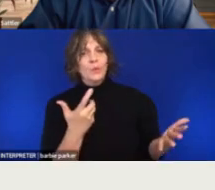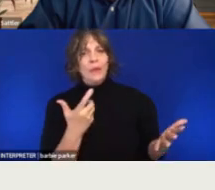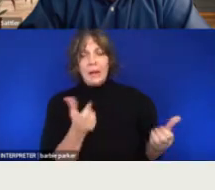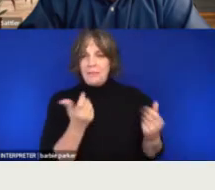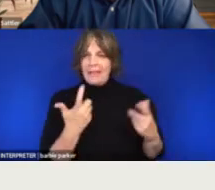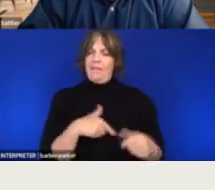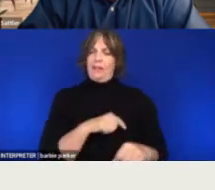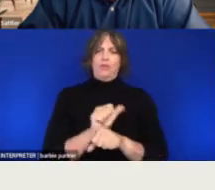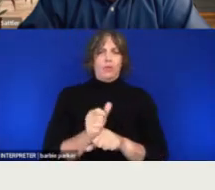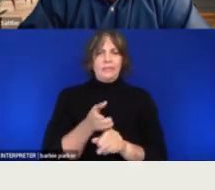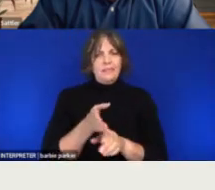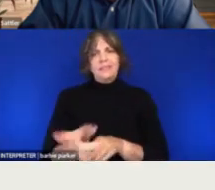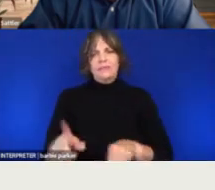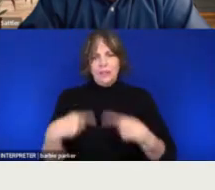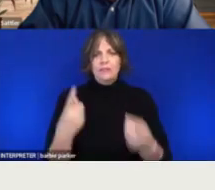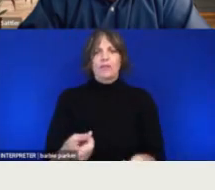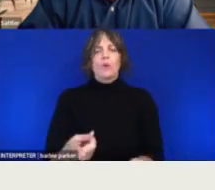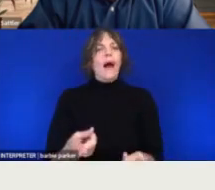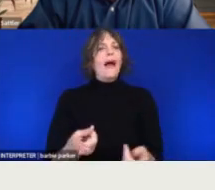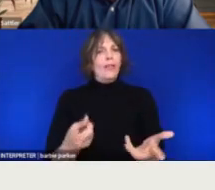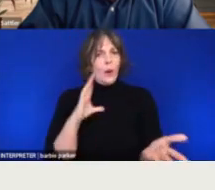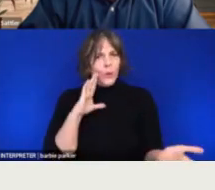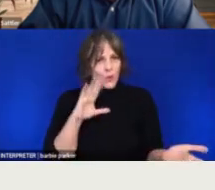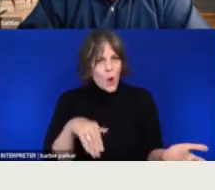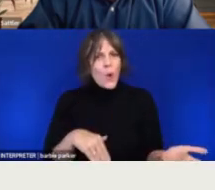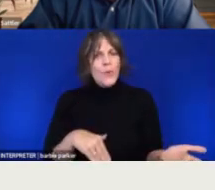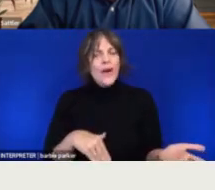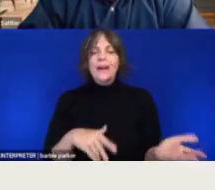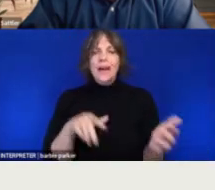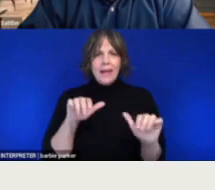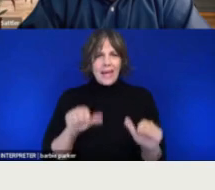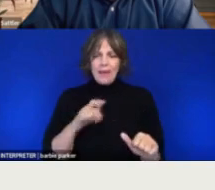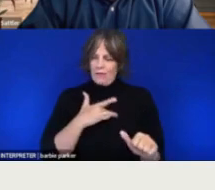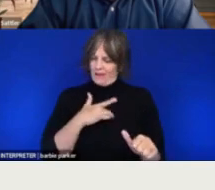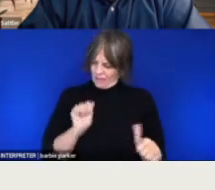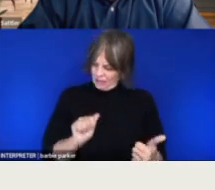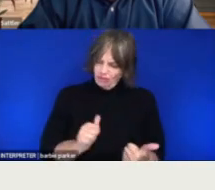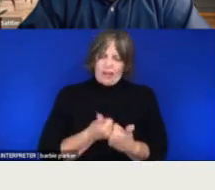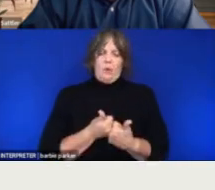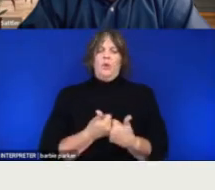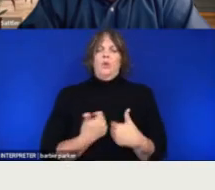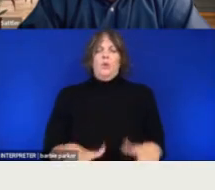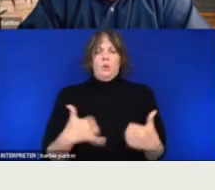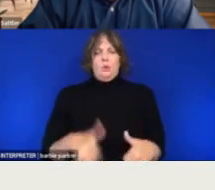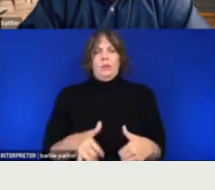in the field for a while know that it can be really challenging sometimes, right when we think about how we can